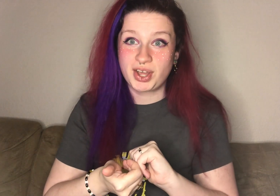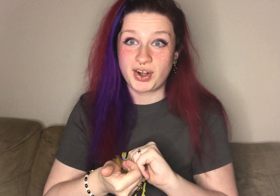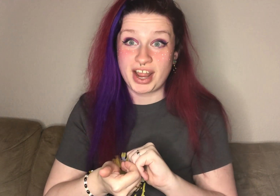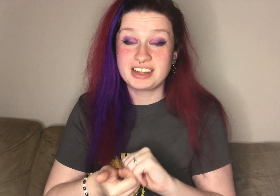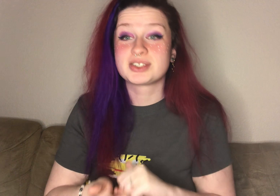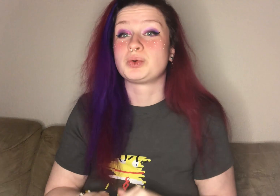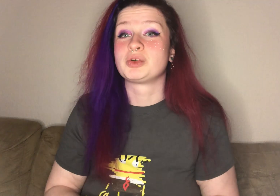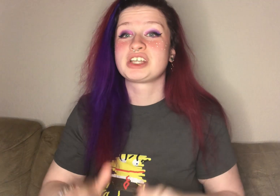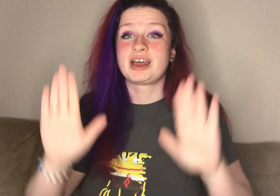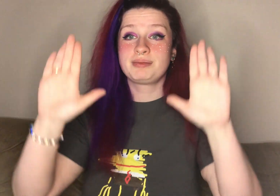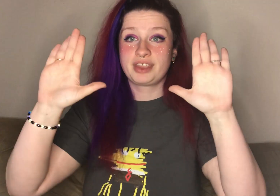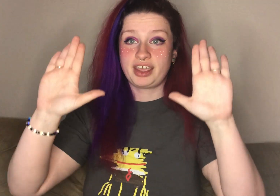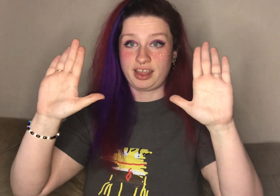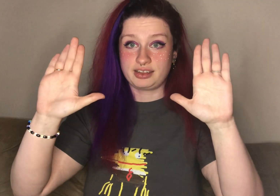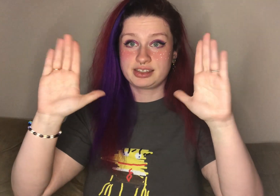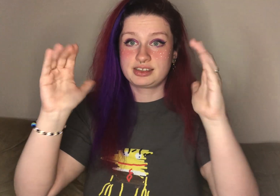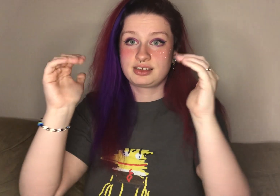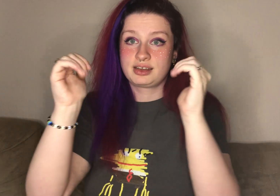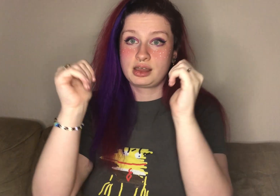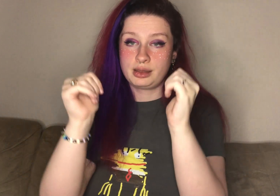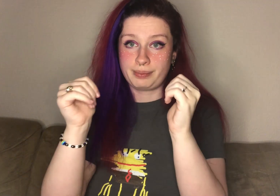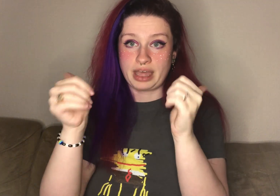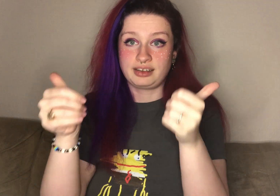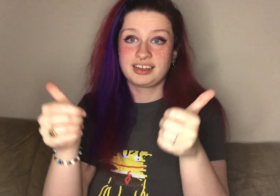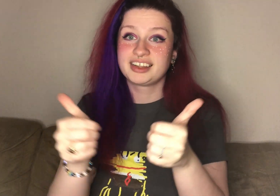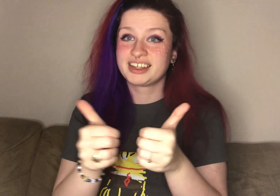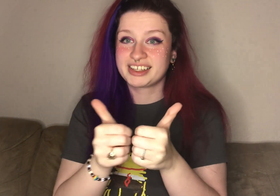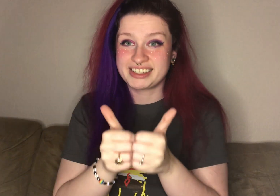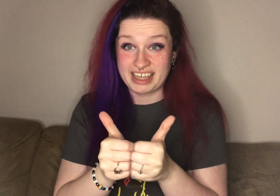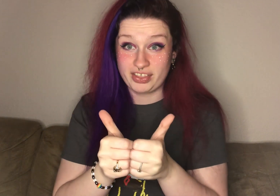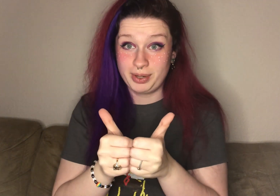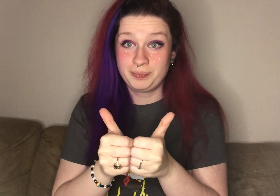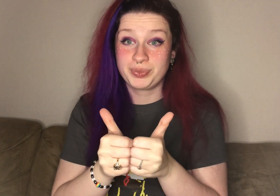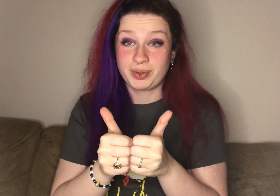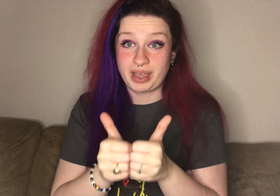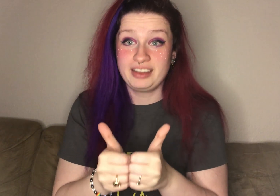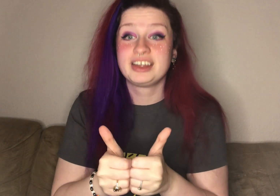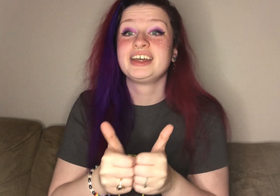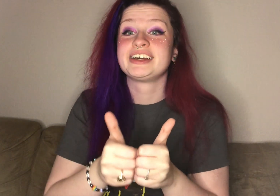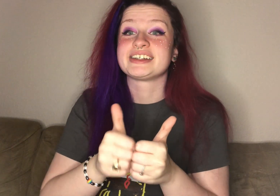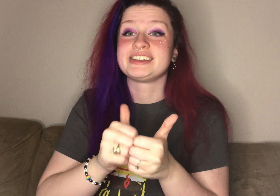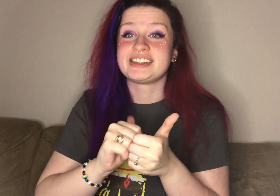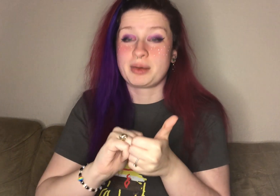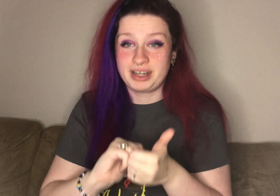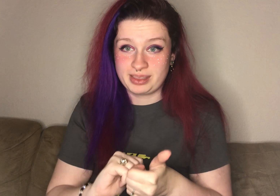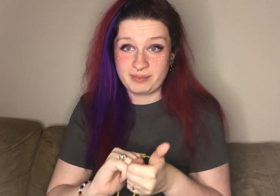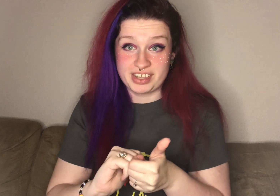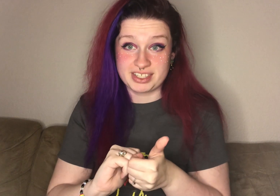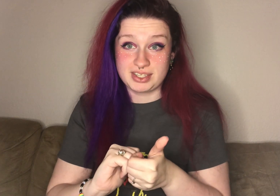all right so one more time hands, bend, together okay dominant thumb faces you